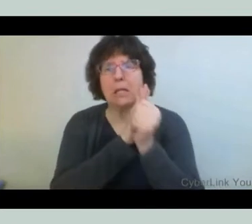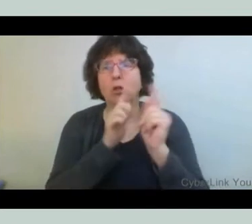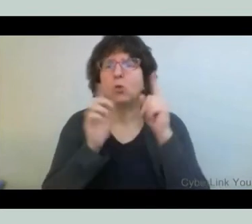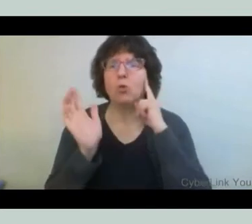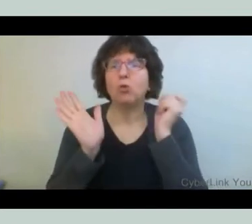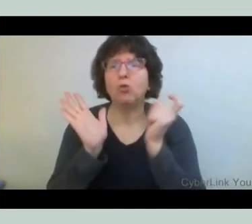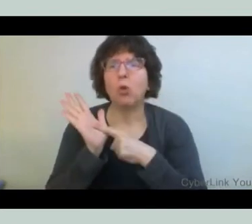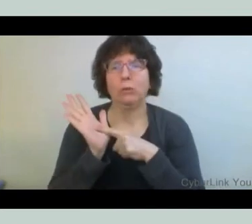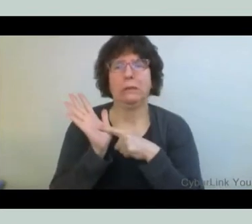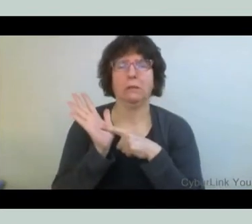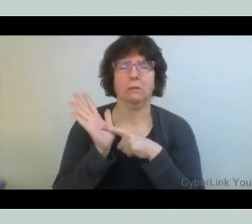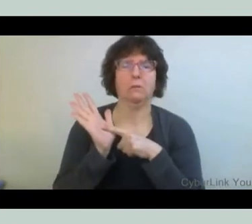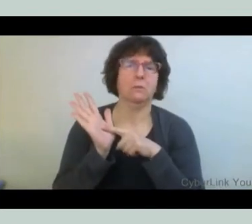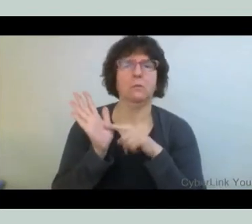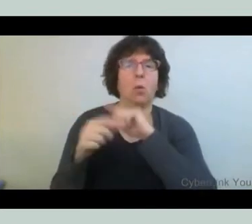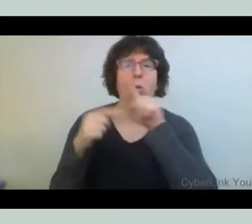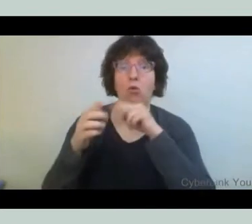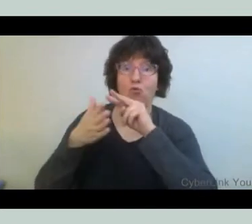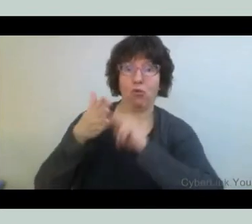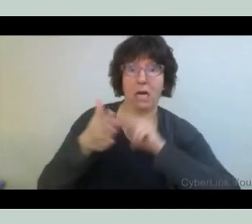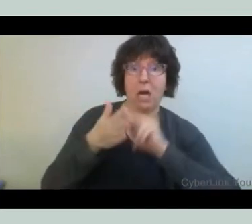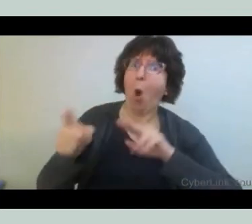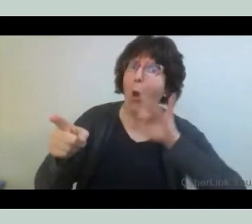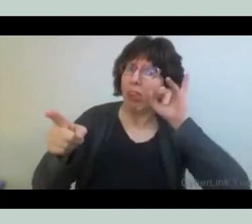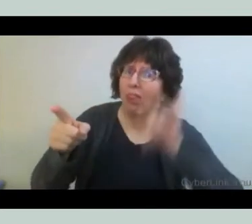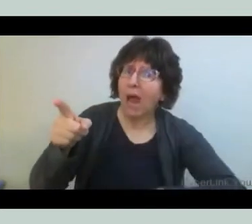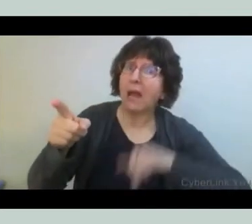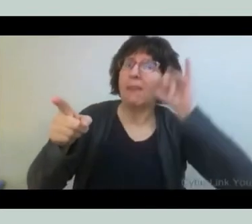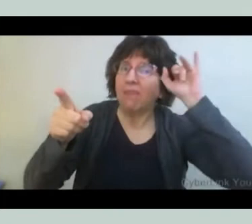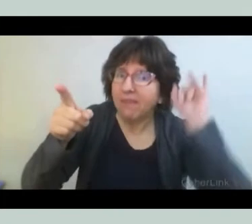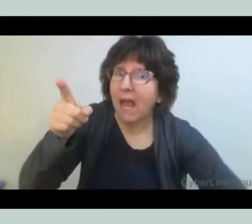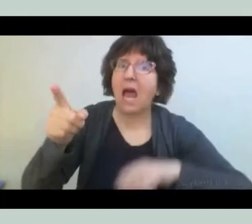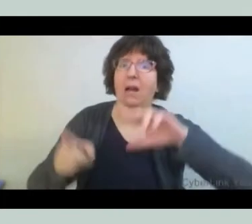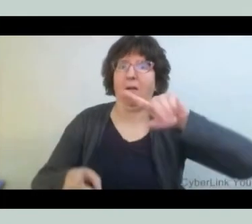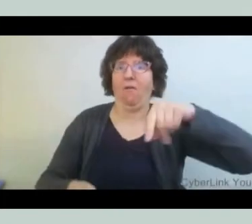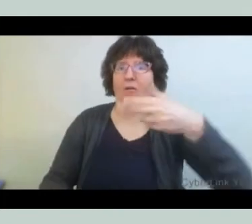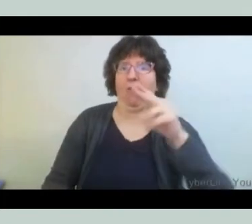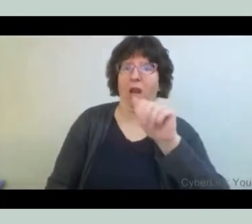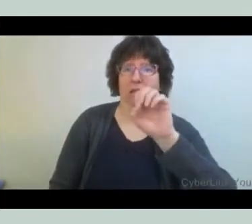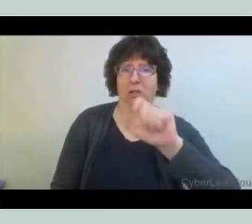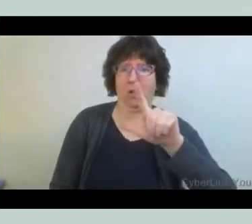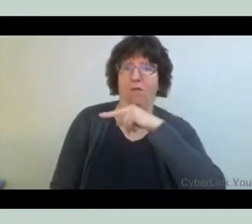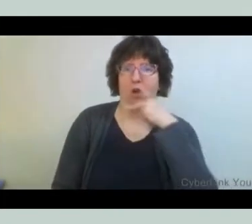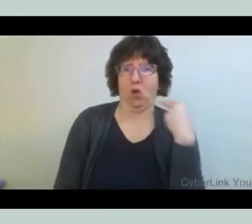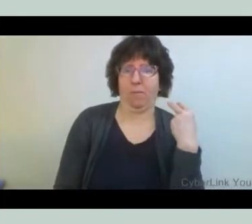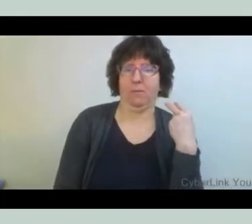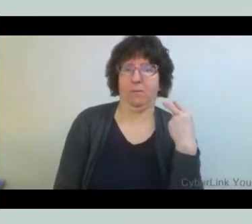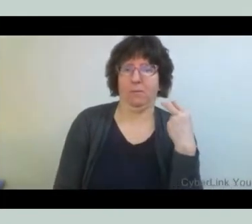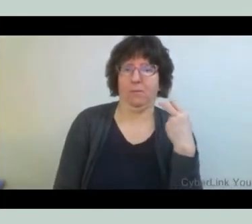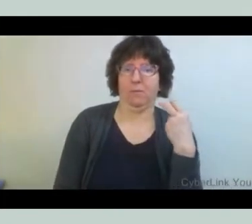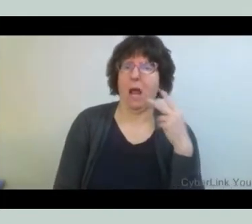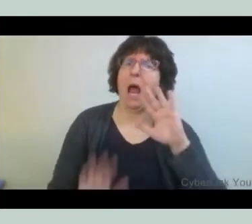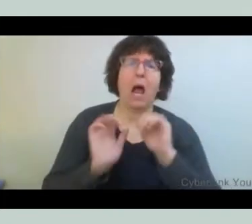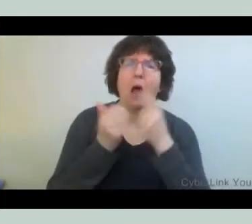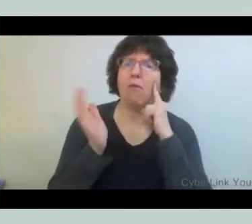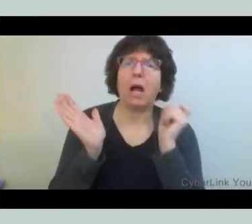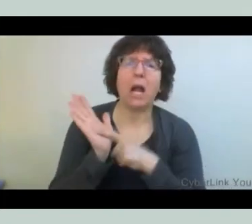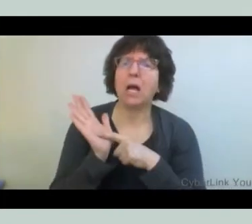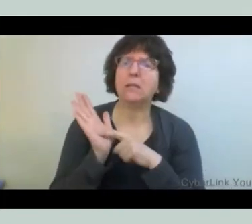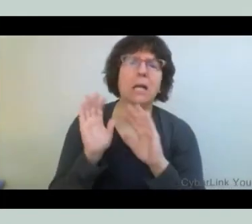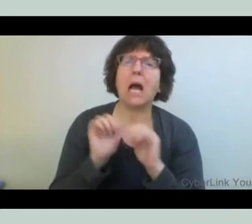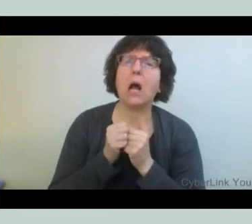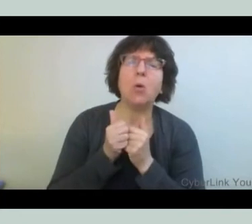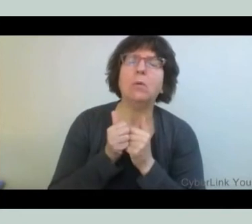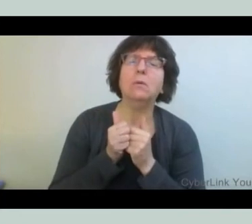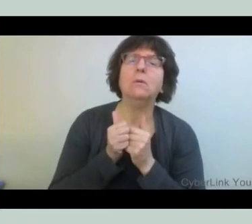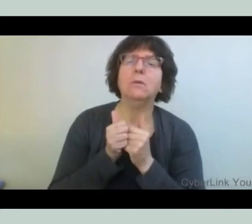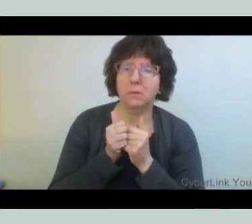It's important that you develop your skills to notice or identify a phrasal verb when you see it in a text.